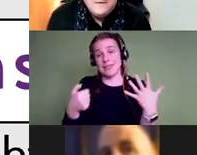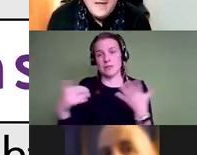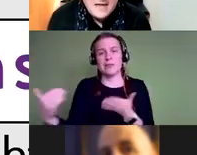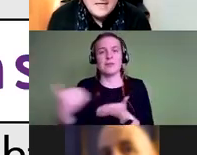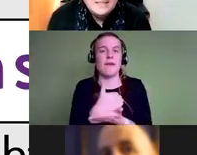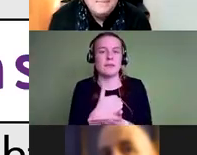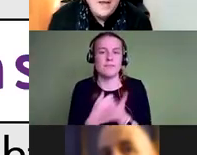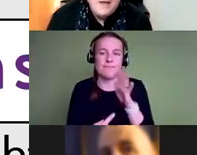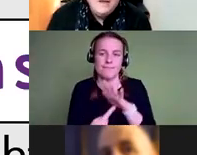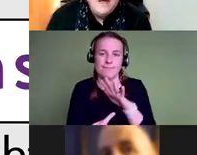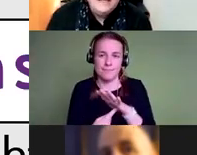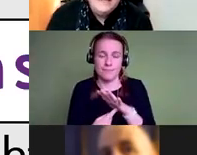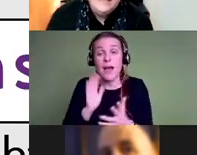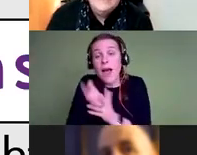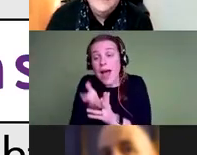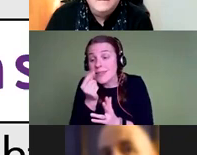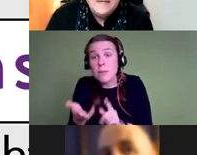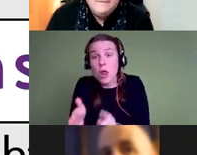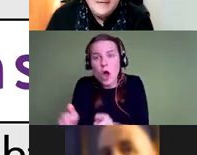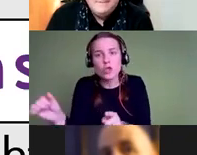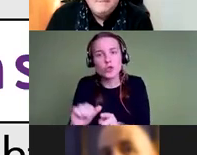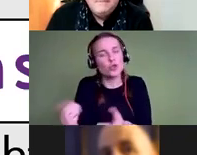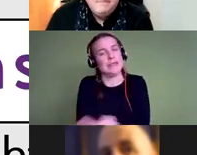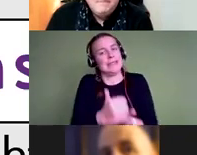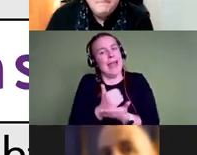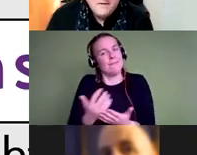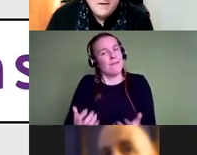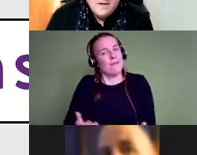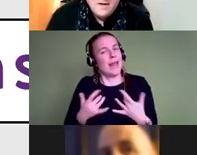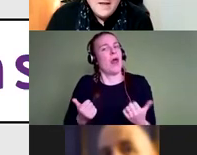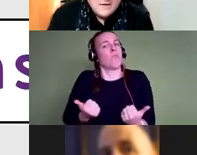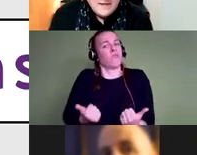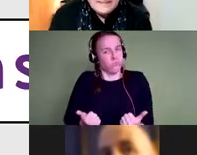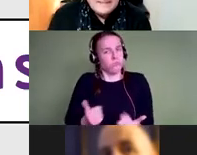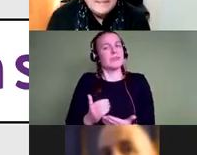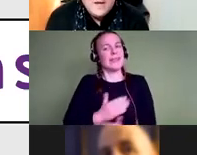need to be rationalised and planting, furniture, materials and finishes should be used carefully to remove